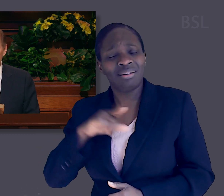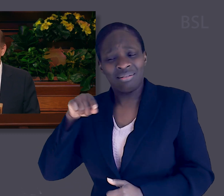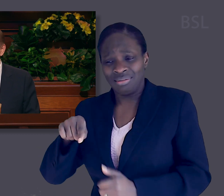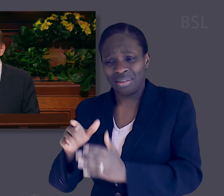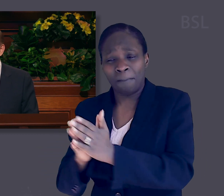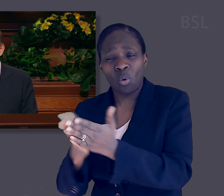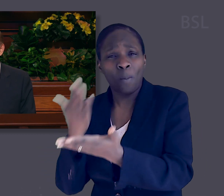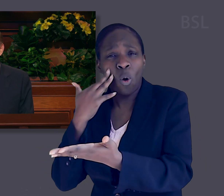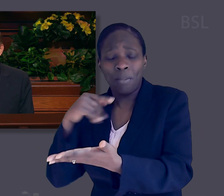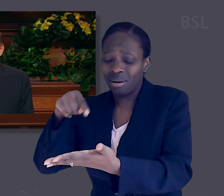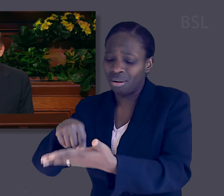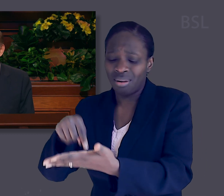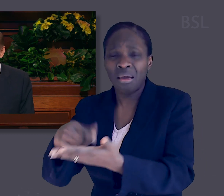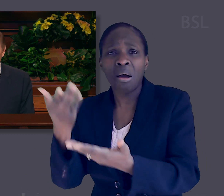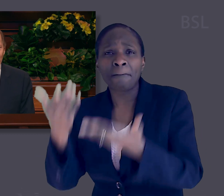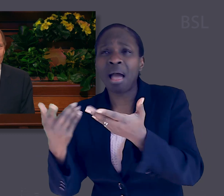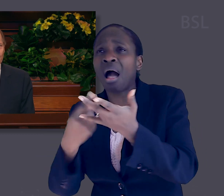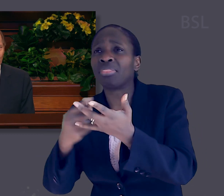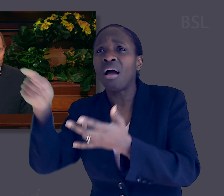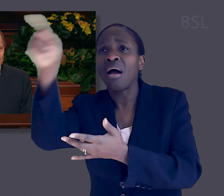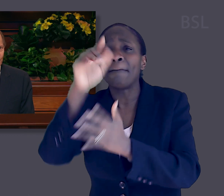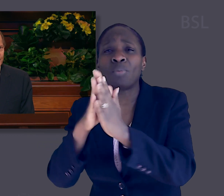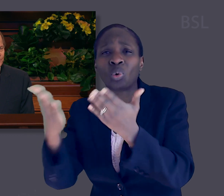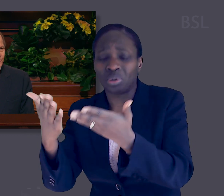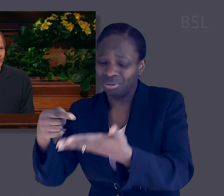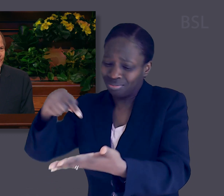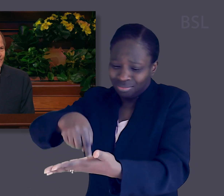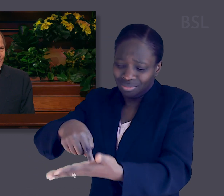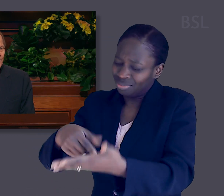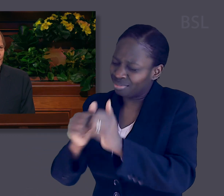It is because this book, more than any other ever published on this earth,